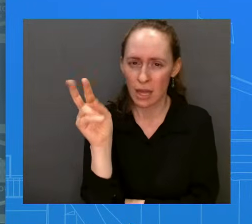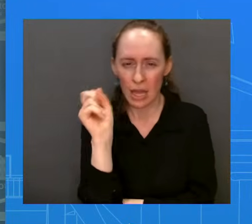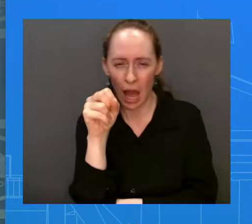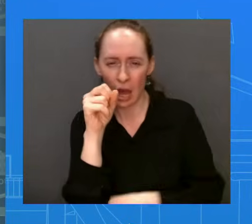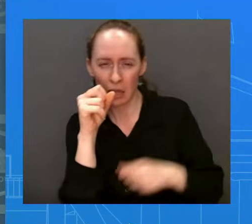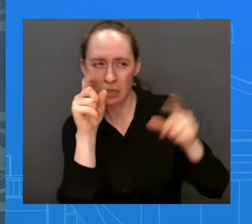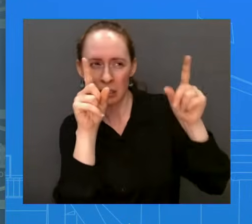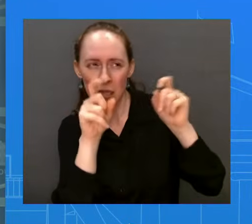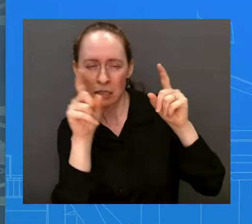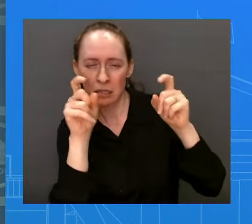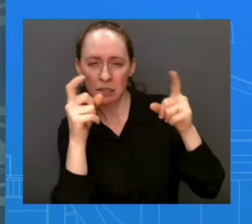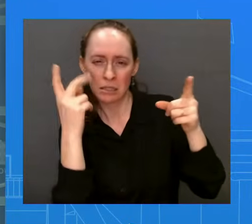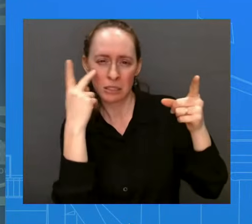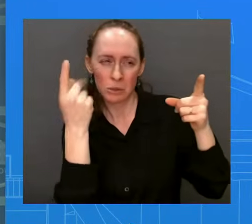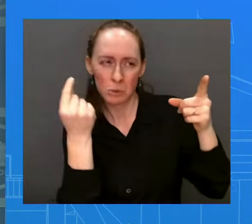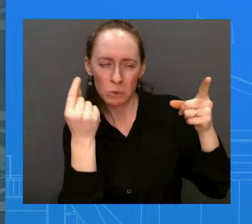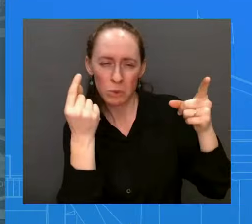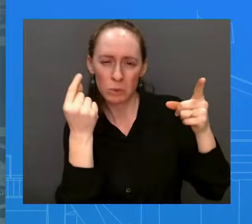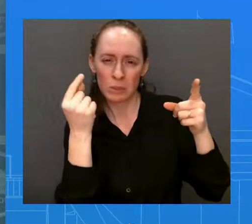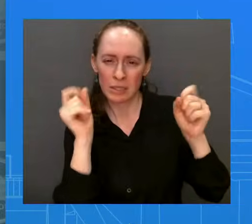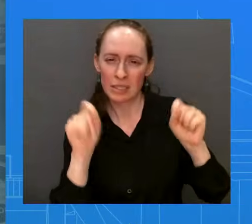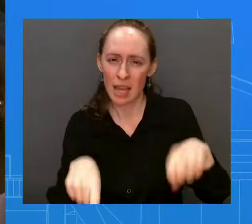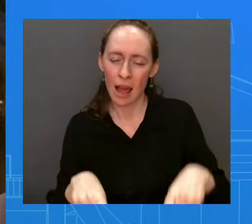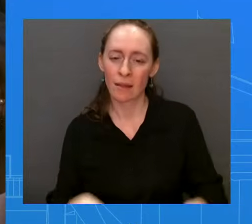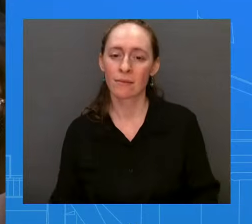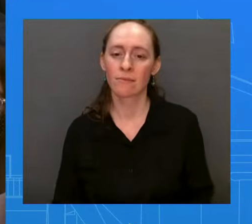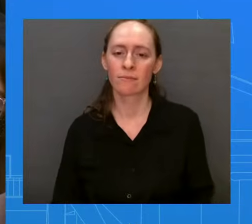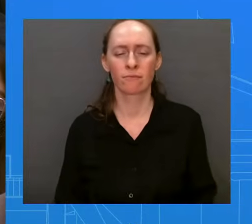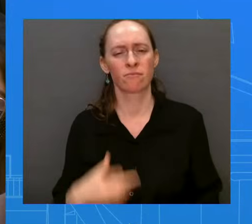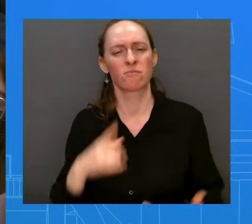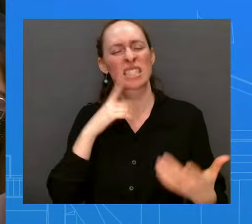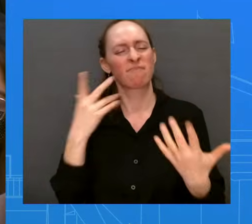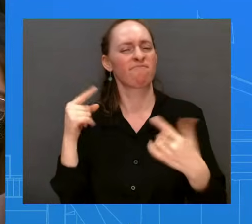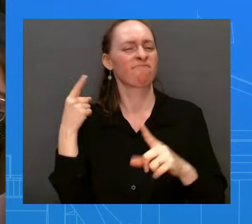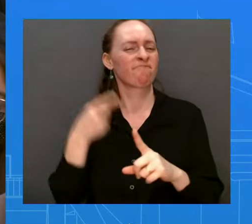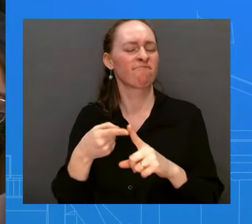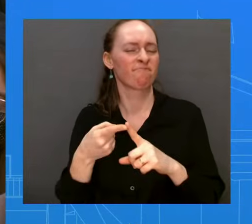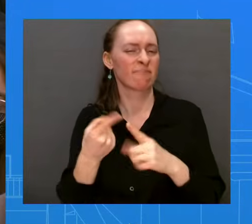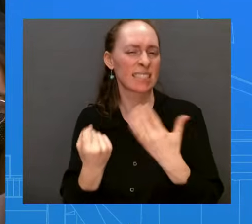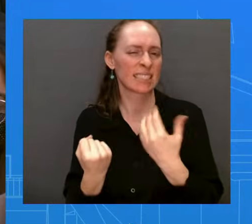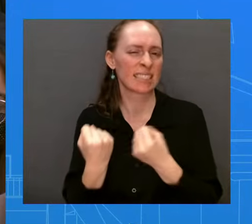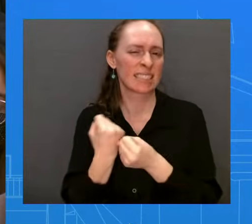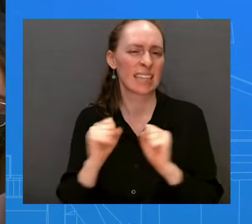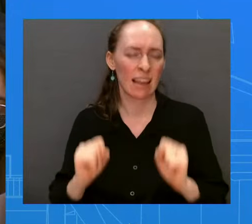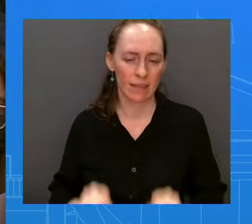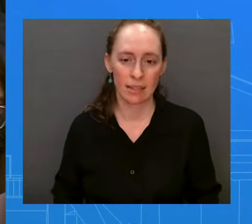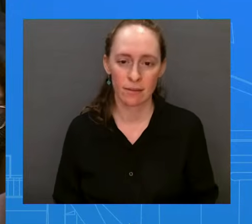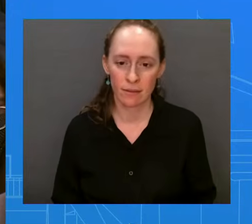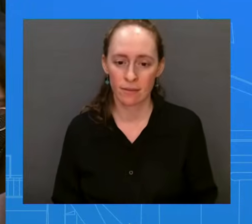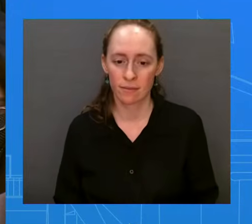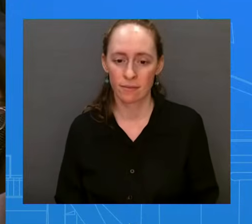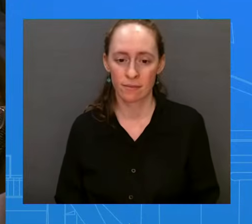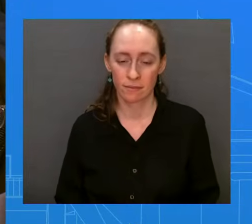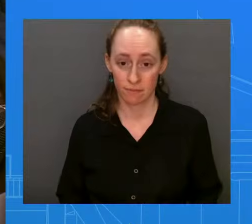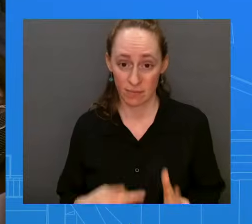The Press: So, is the time, though, as a matter of capability -- you have better capabilities now than we did back then? Mr. Kirby: We are certainly improving our capabilities now.